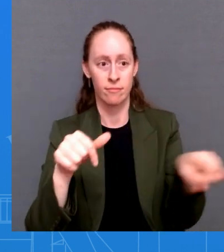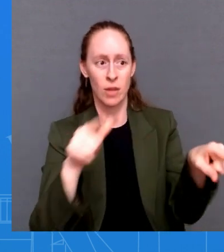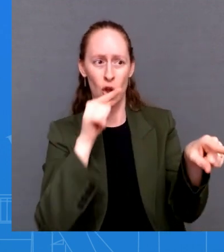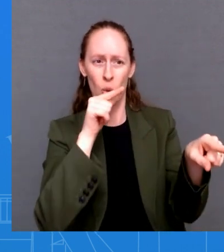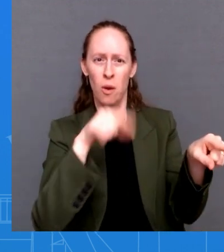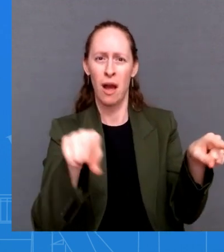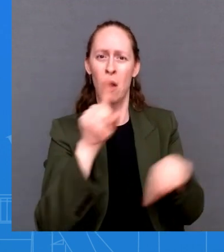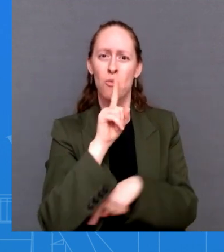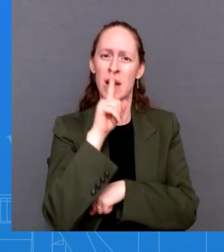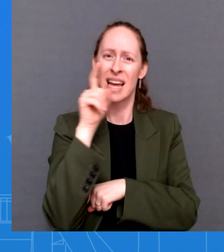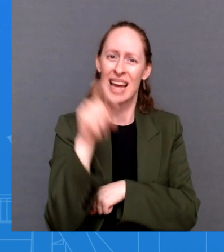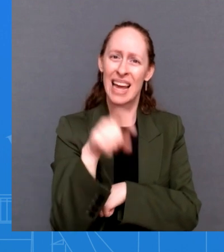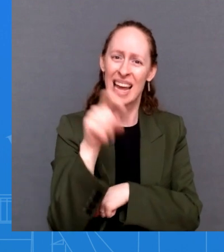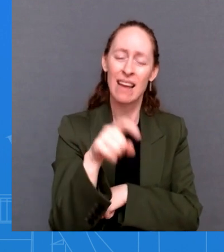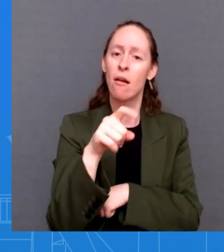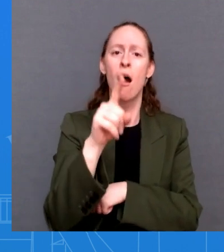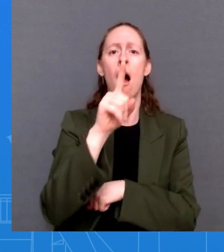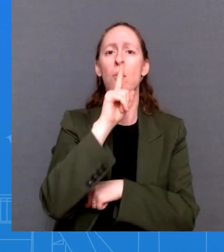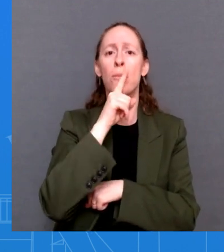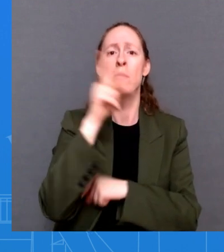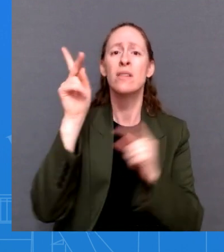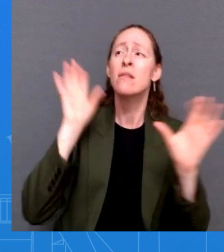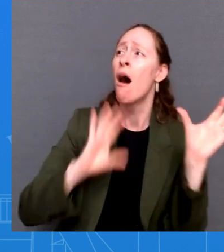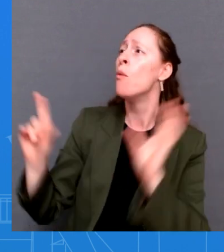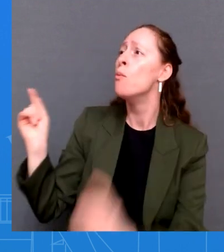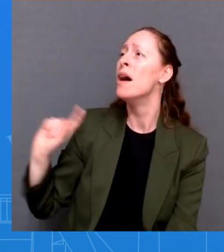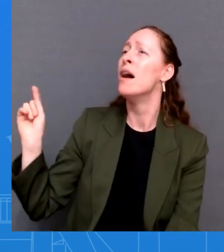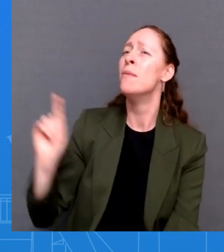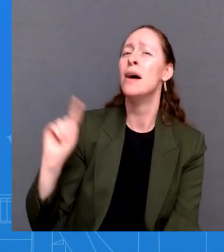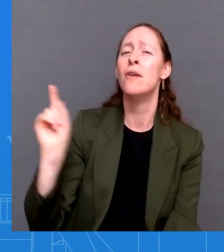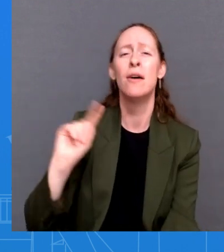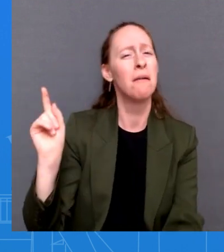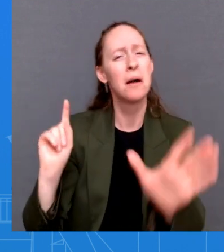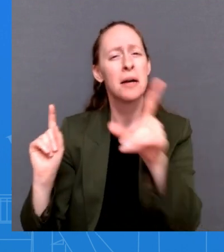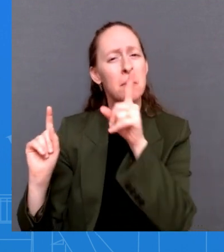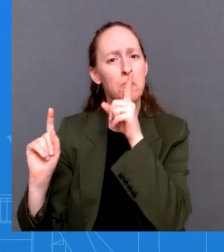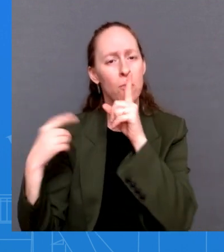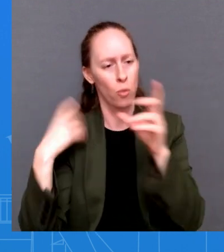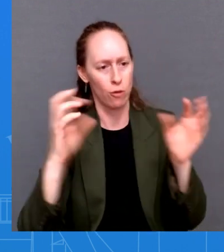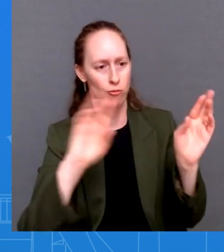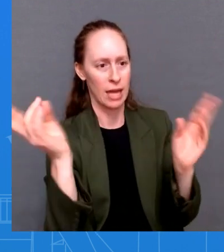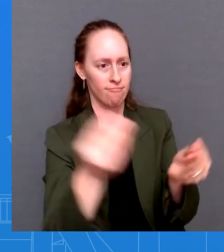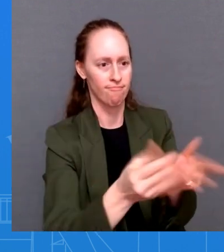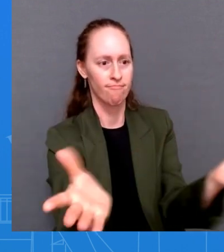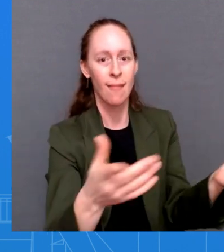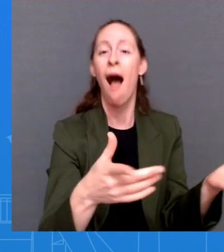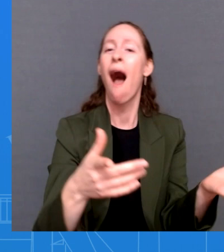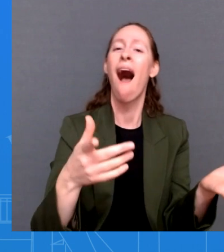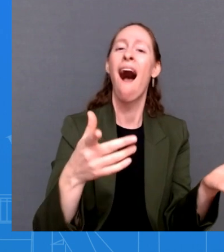but we have others, including allocations of vaccine that are going to Ryan White clinics in federally qualified health centers.